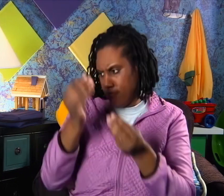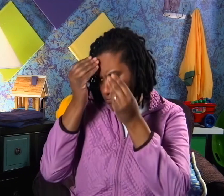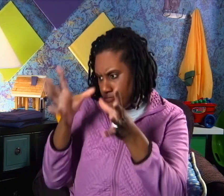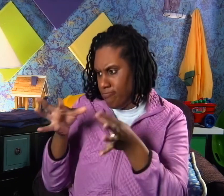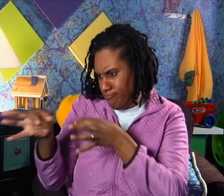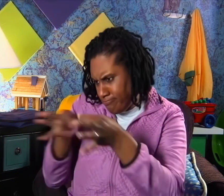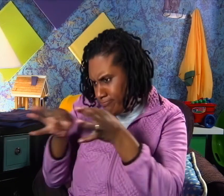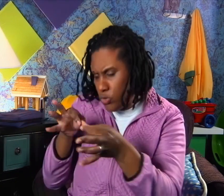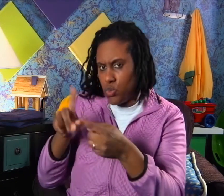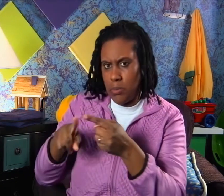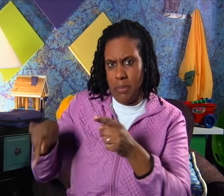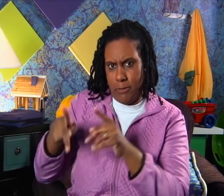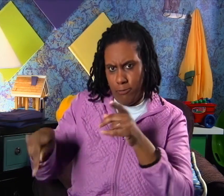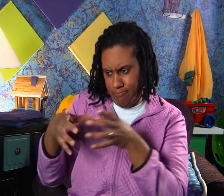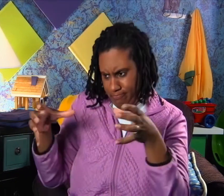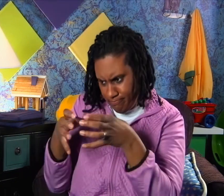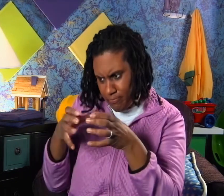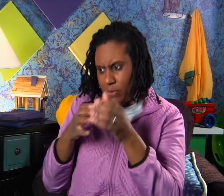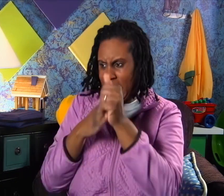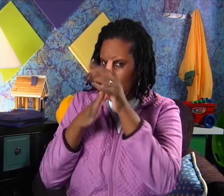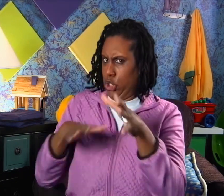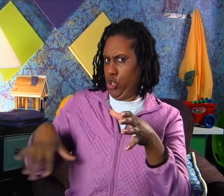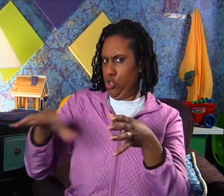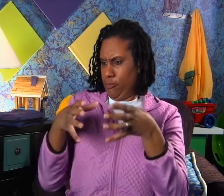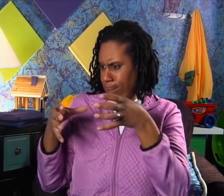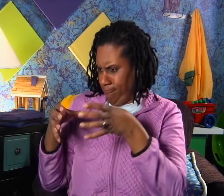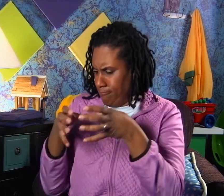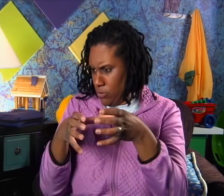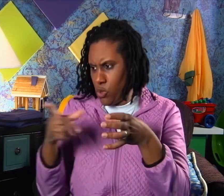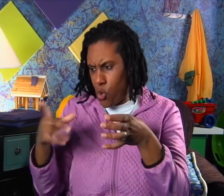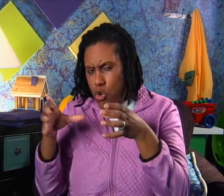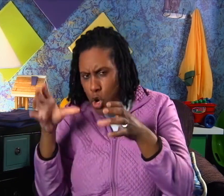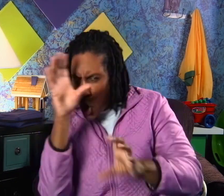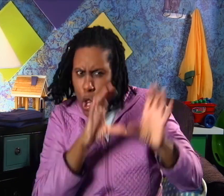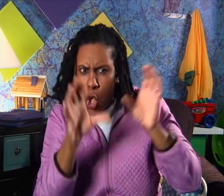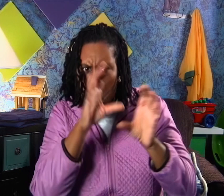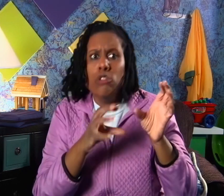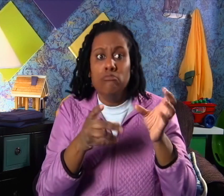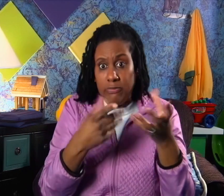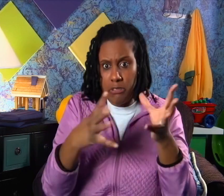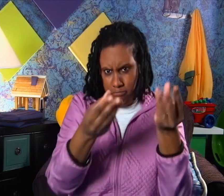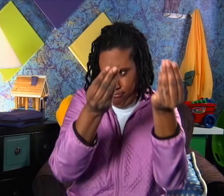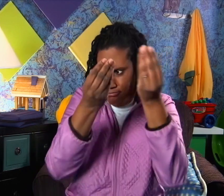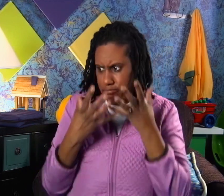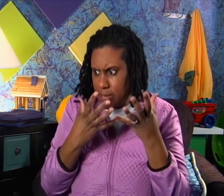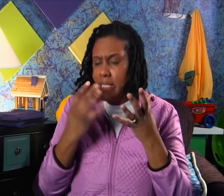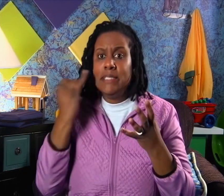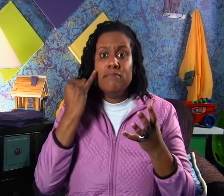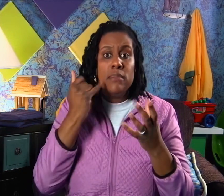MOSES TOLD THE TWELVE LEADERS WHAT HAD BEEN INSTRUCTED, THAT THEY SHOULD GO OUT AND SEE THE CONDITIONS OF THE LAND.